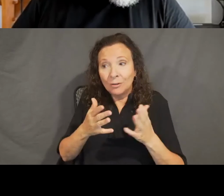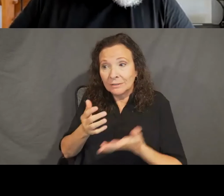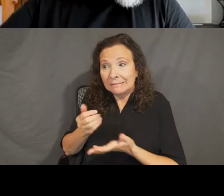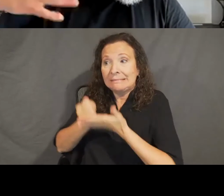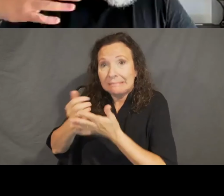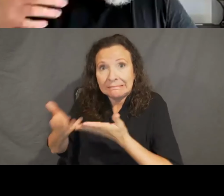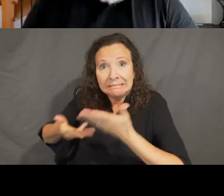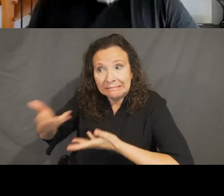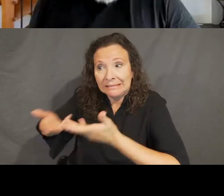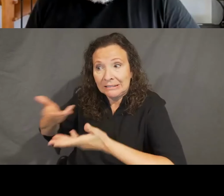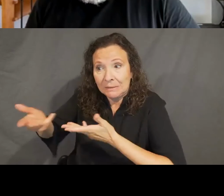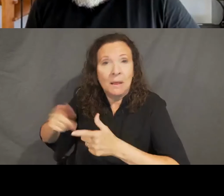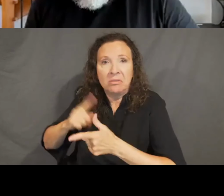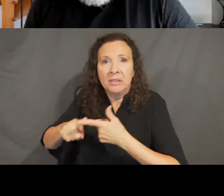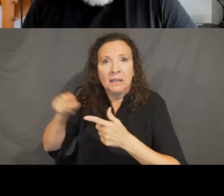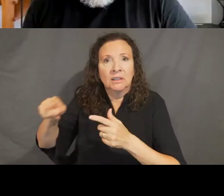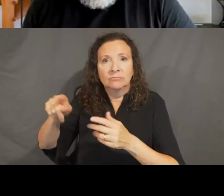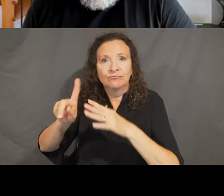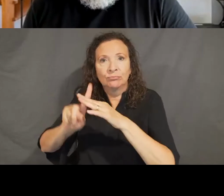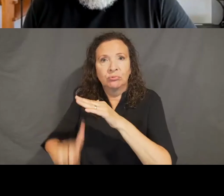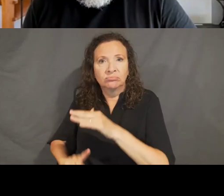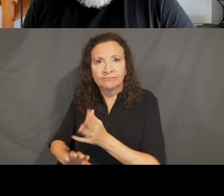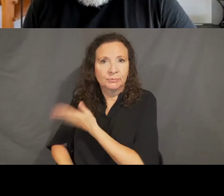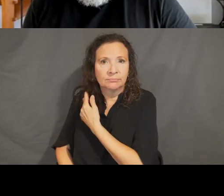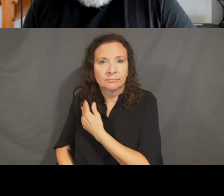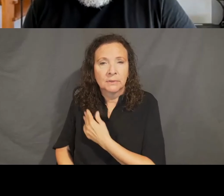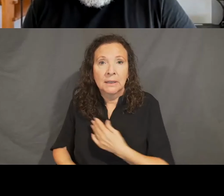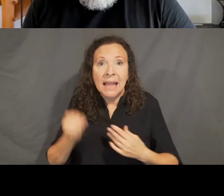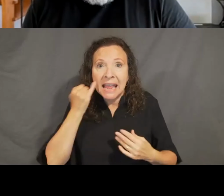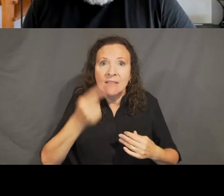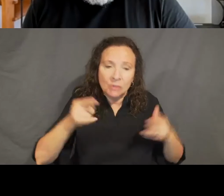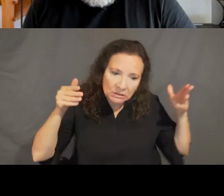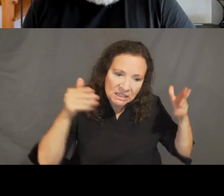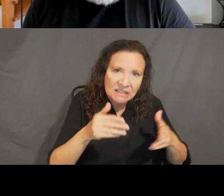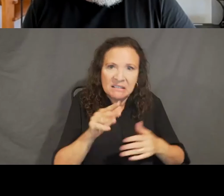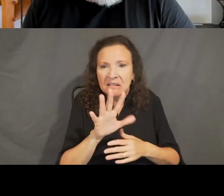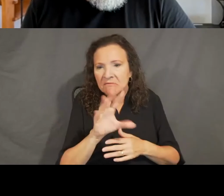If you can spend 50, 60 hours on a presentation, you want to rock it. Knock it out of the park for everyone.